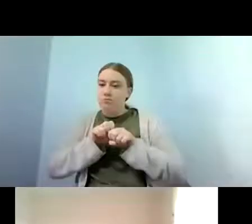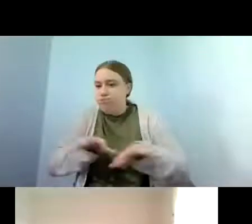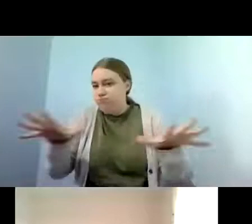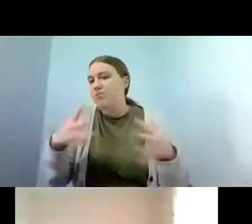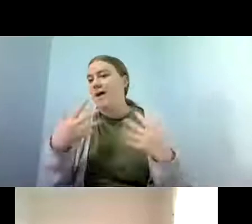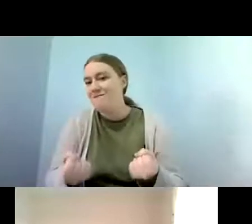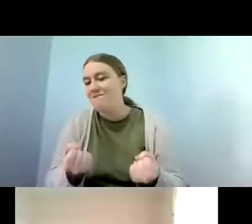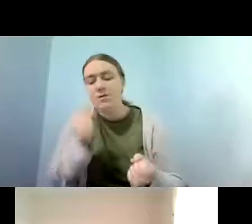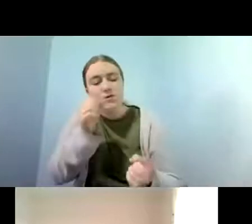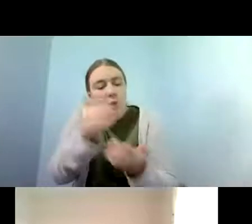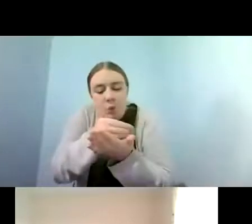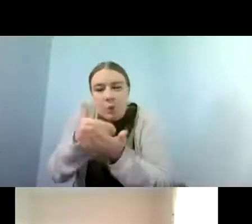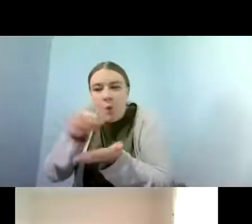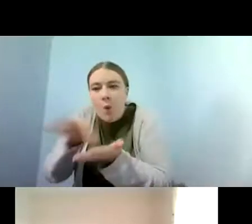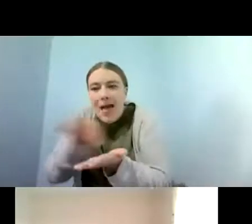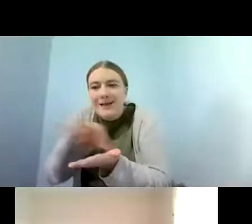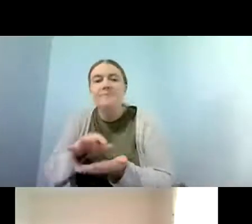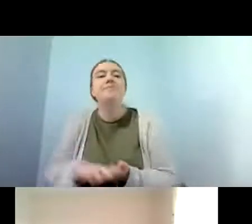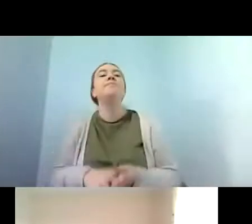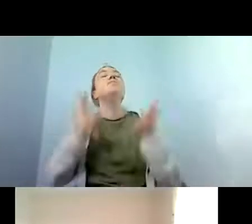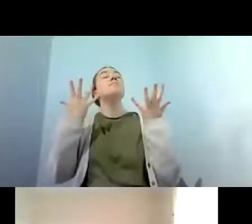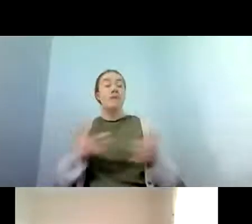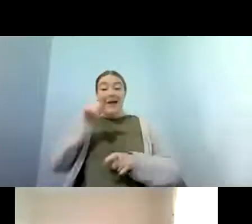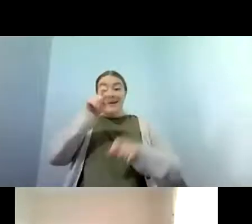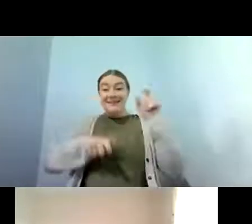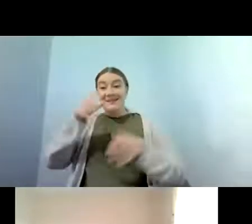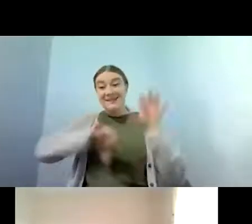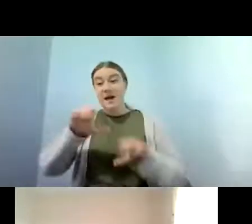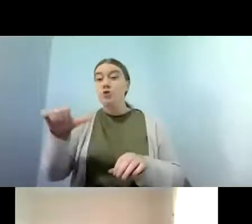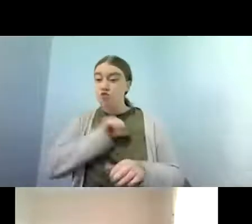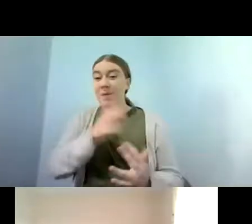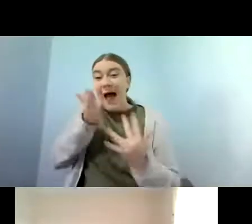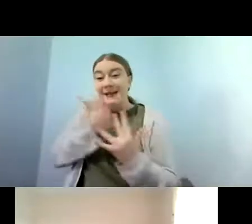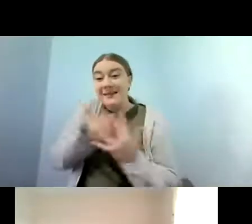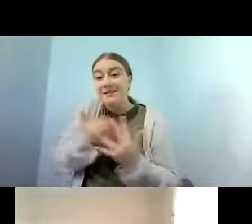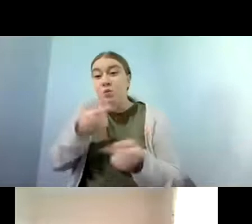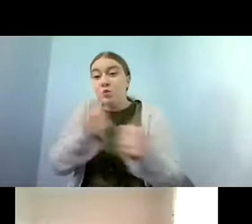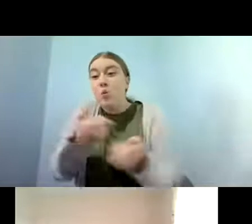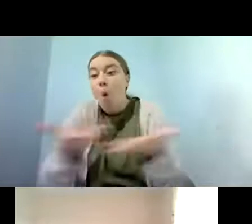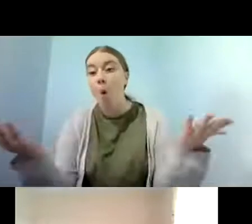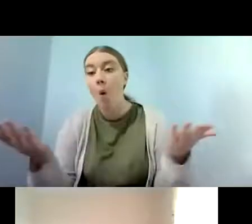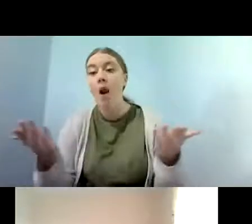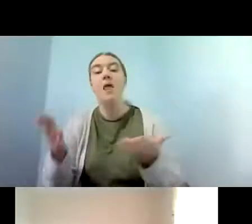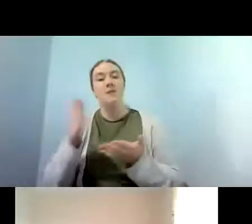so citizen science is meant to be accessible for everybody citizen science projects are designed